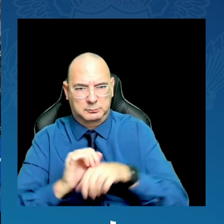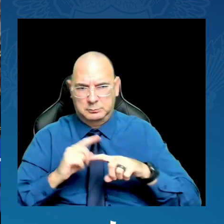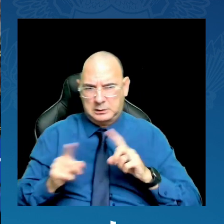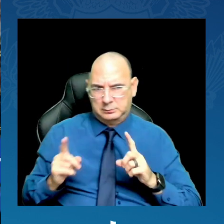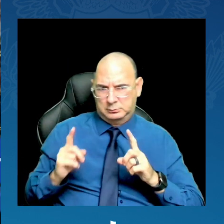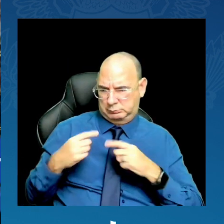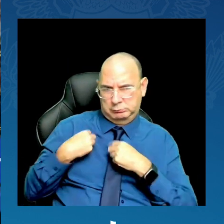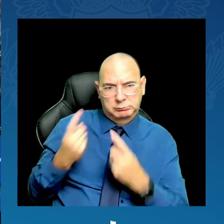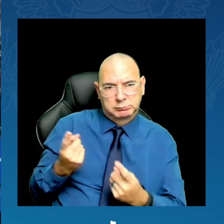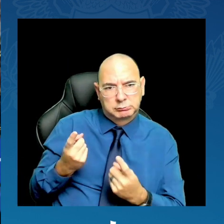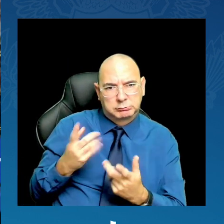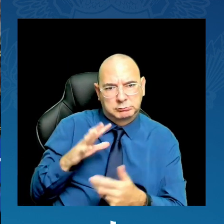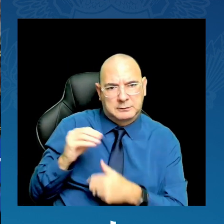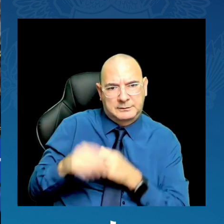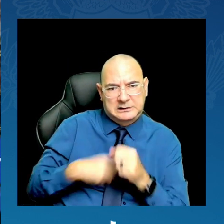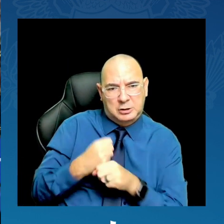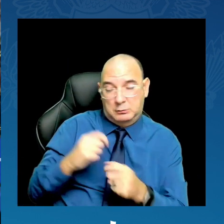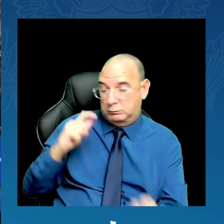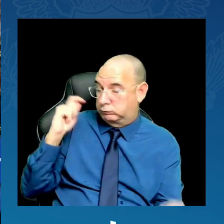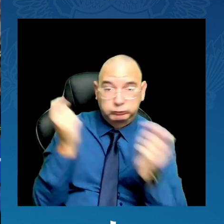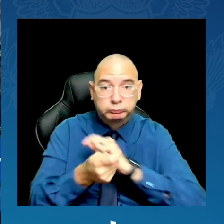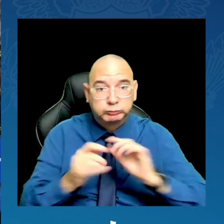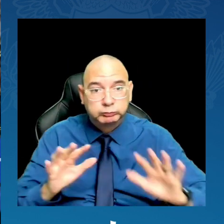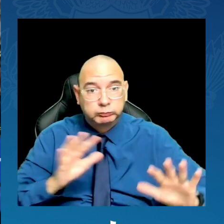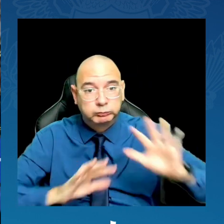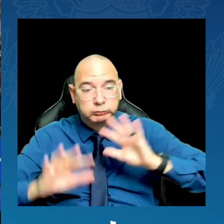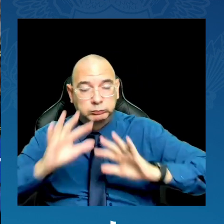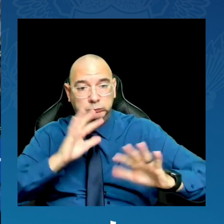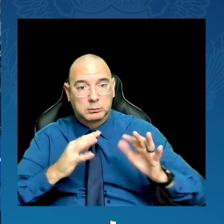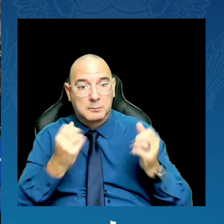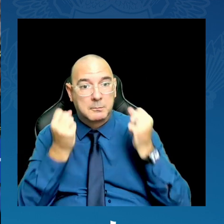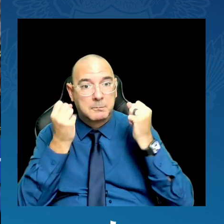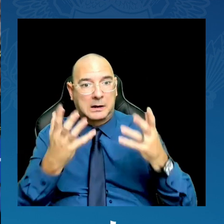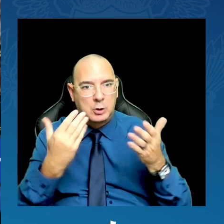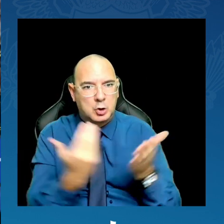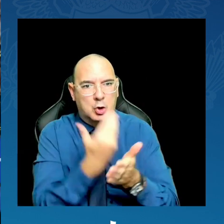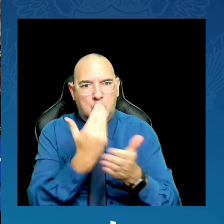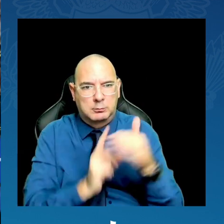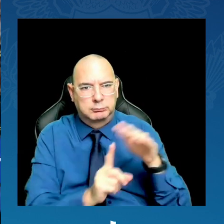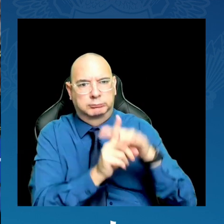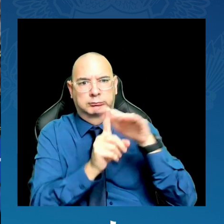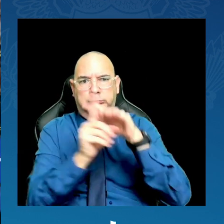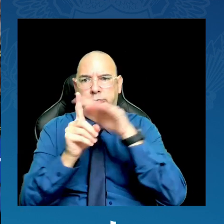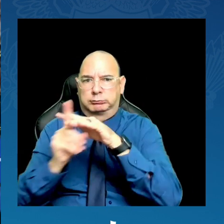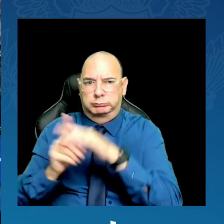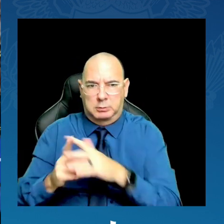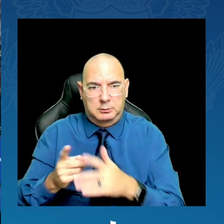in both volume and diversity. In 2011, the U.S. licensed one commercial space launch.